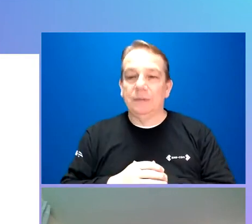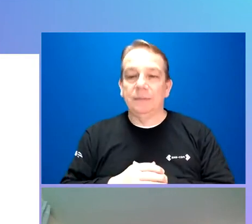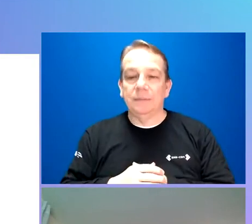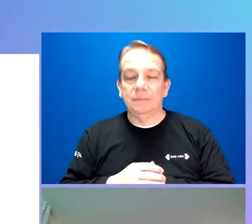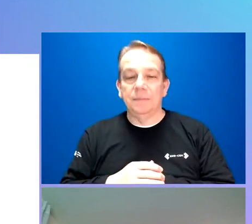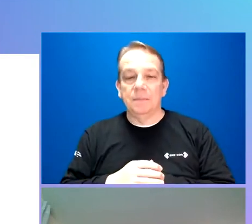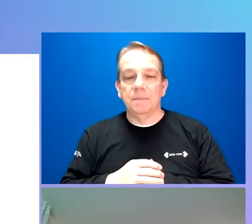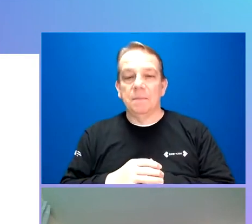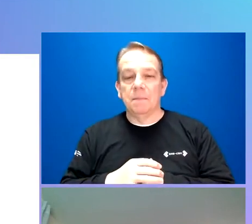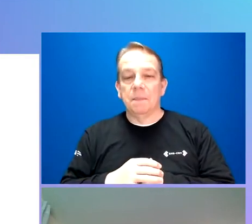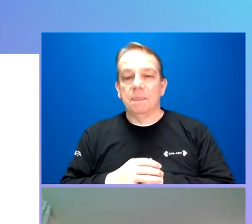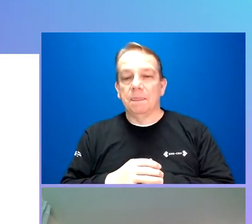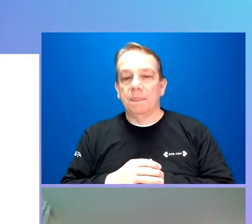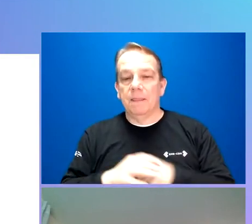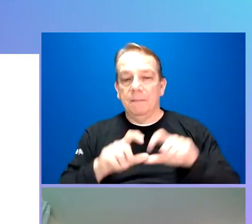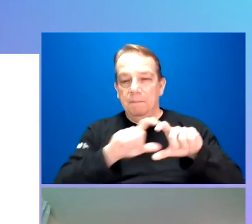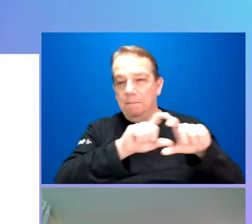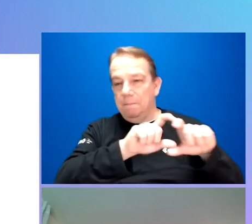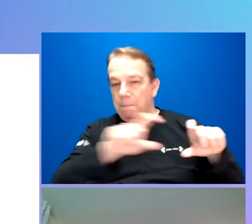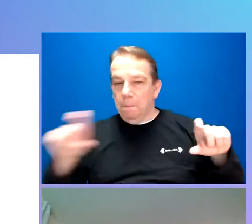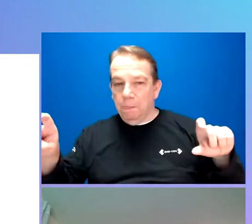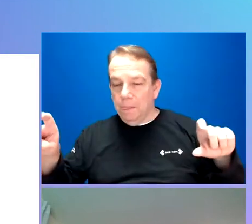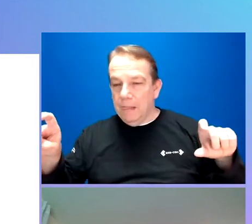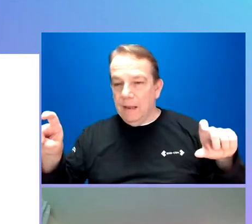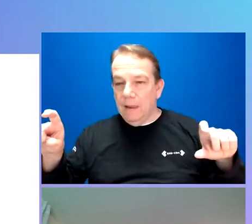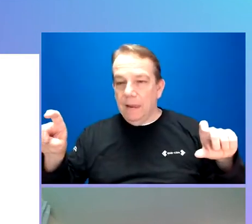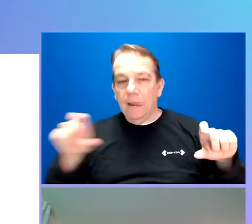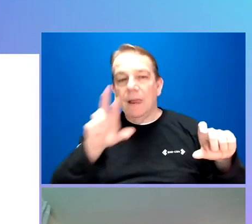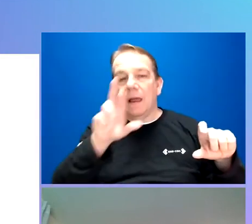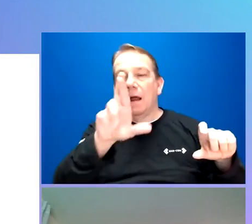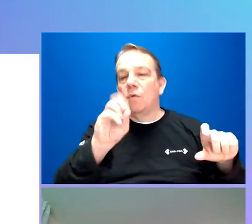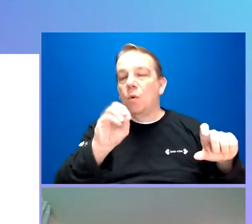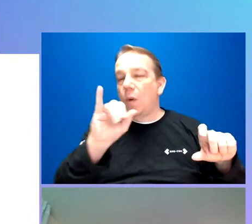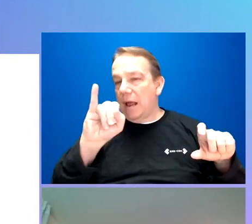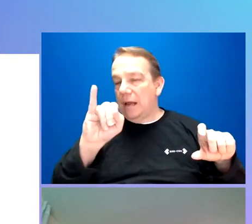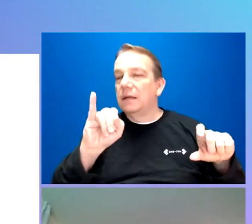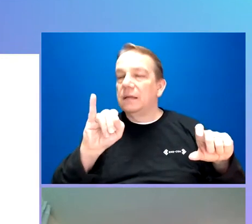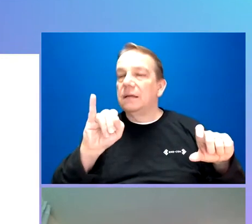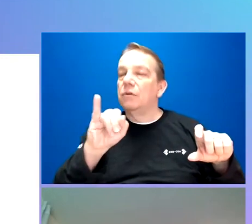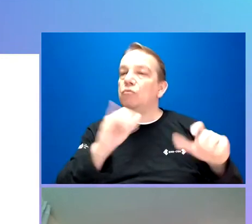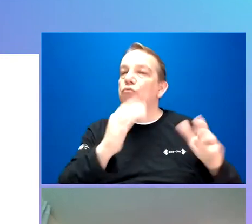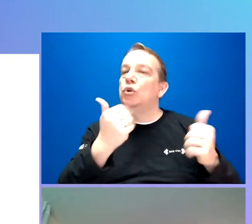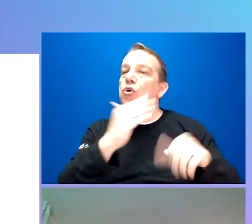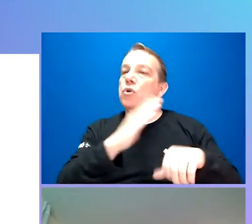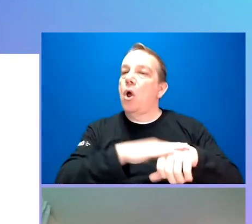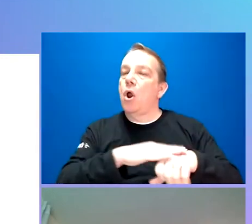this, uh, written, uh, uh, Roy,